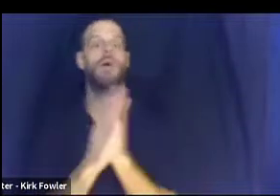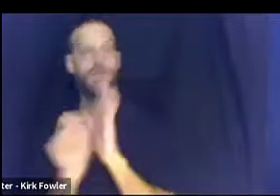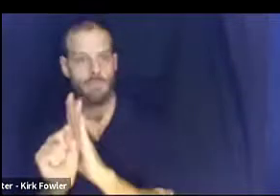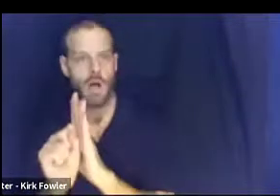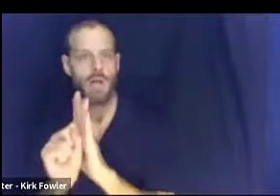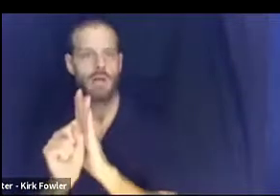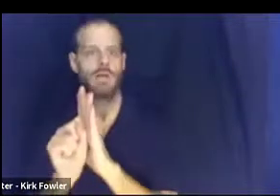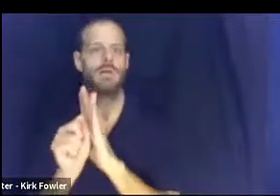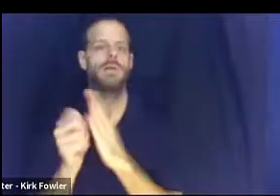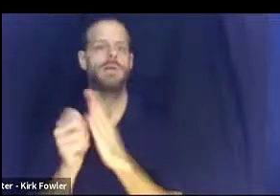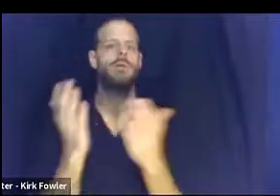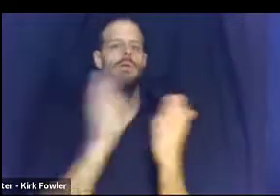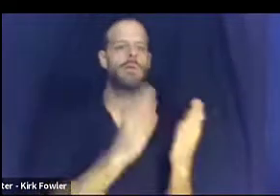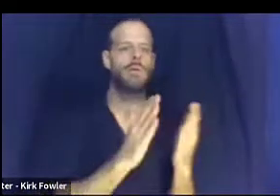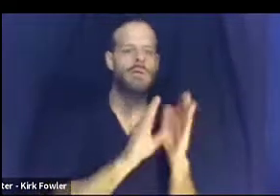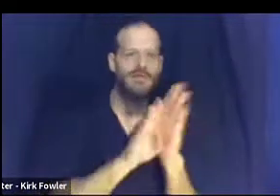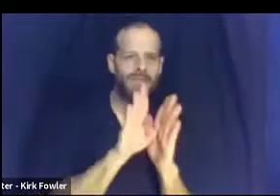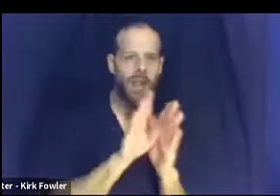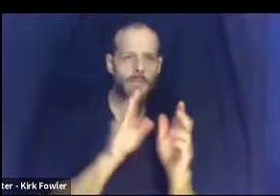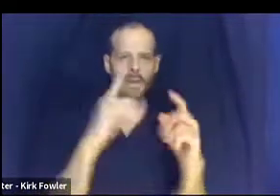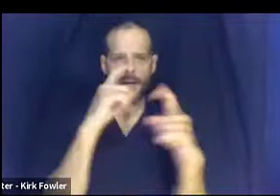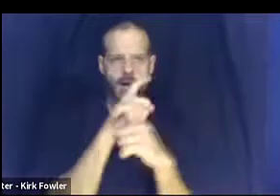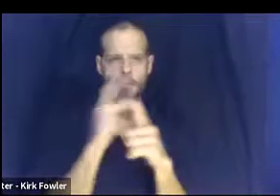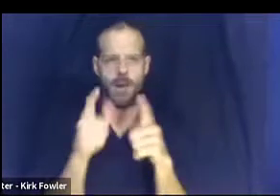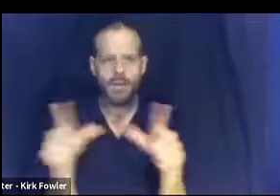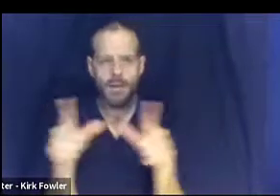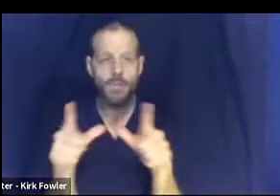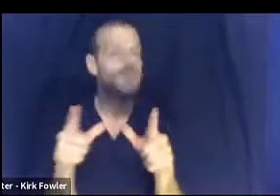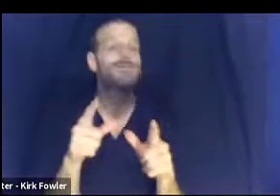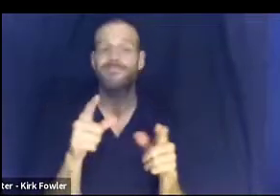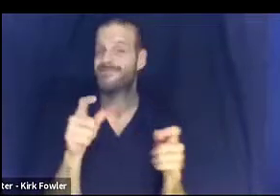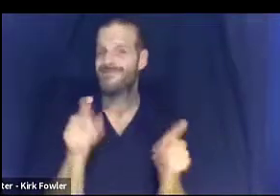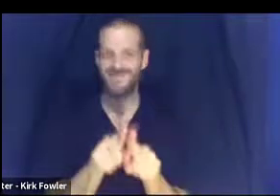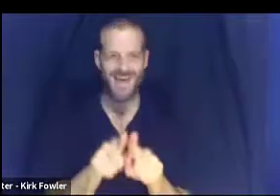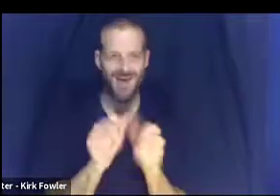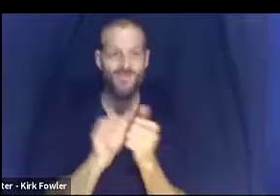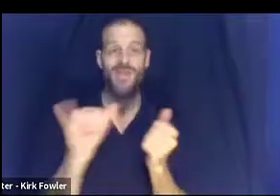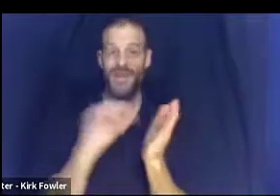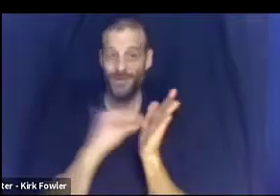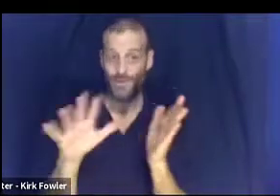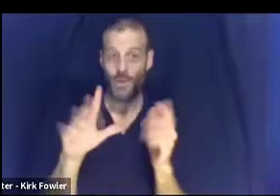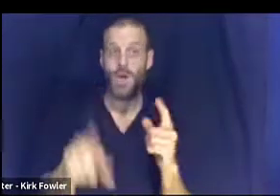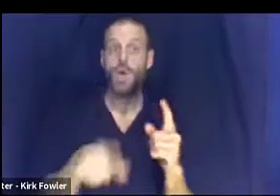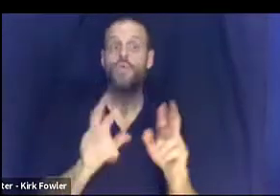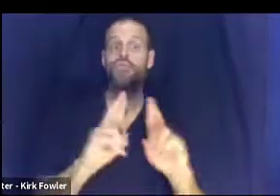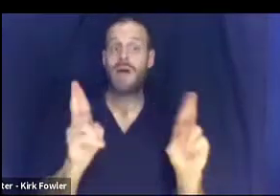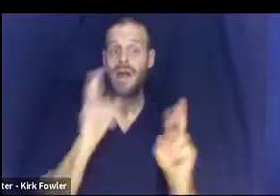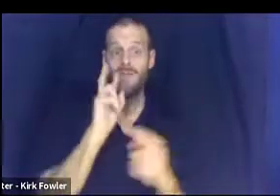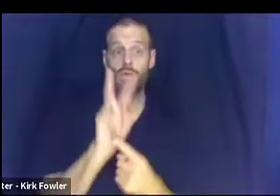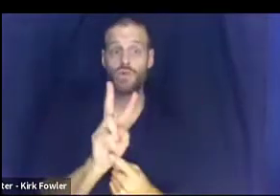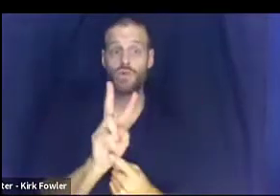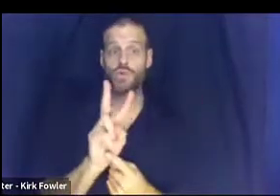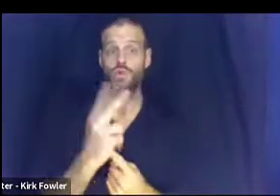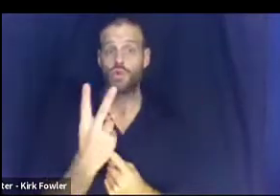Well, exactly what happened with that student. Once she was ready for 2D, we didn't want to just take away the symbols